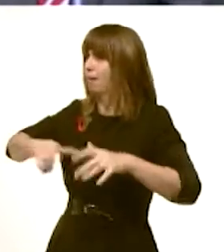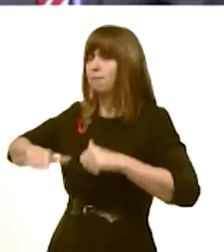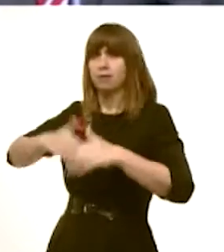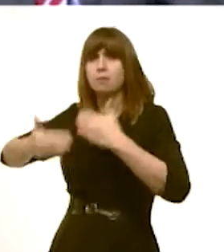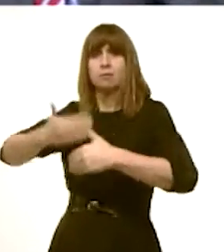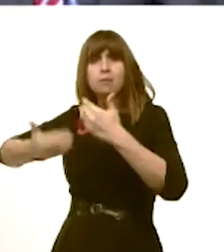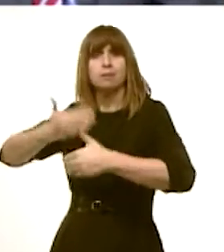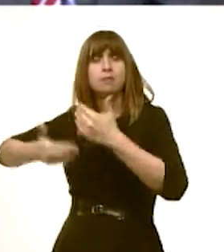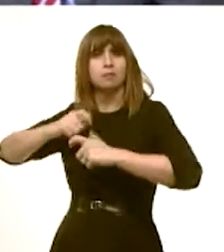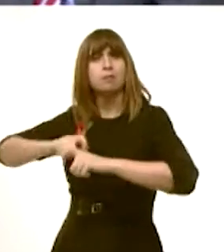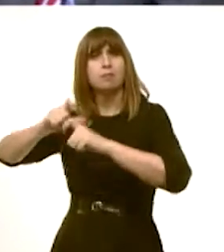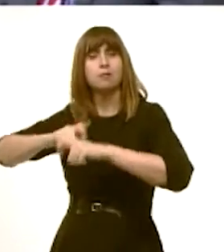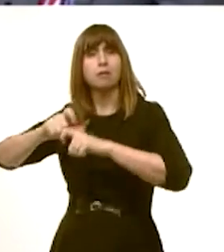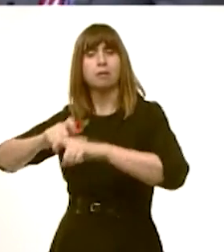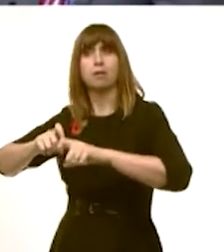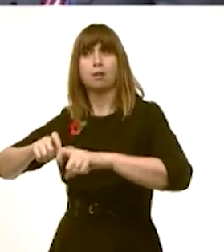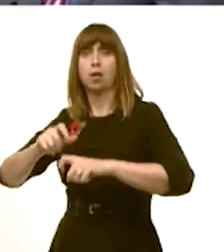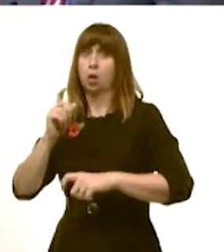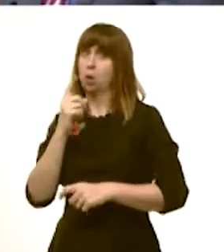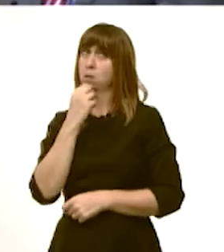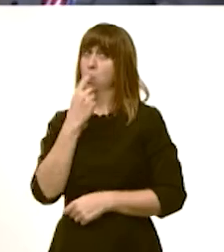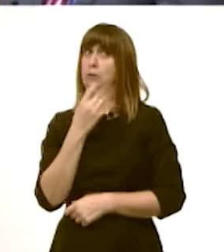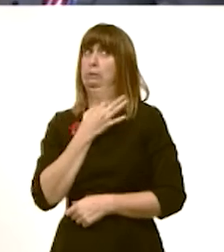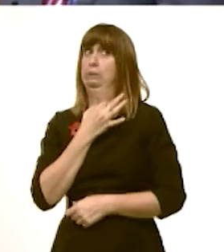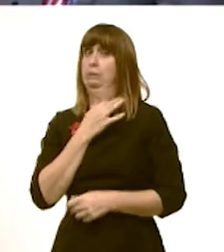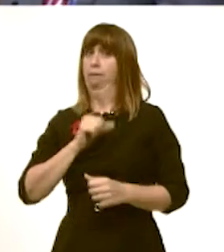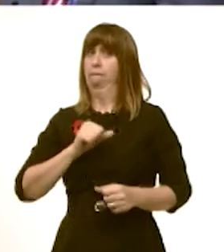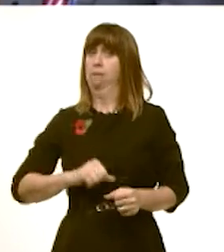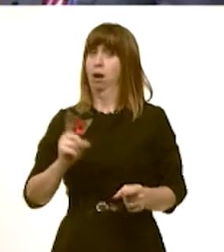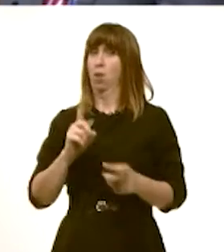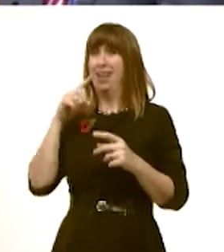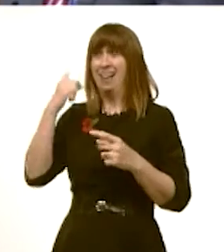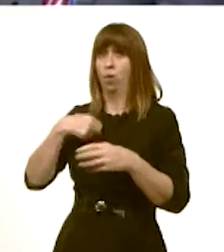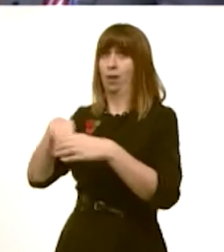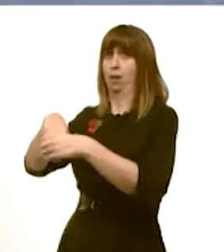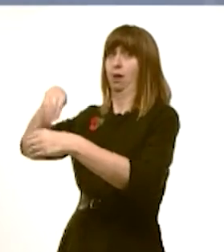Letís face it, the greatest risk to farming is the loss of the European market, because